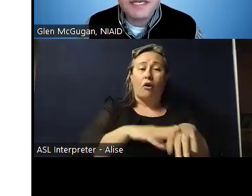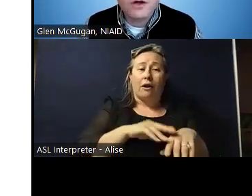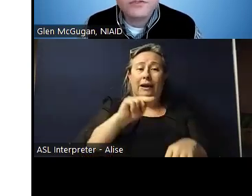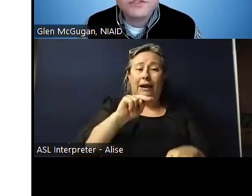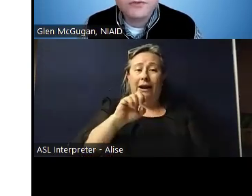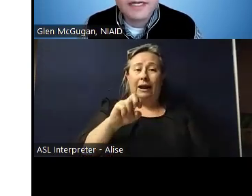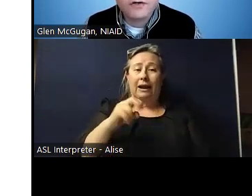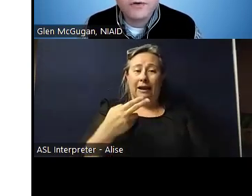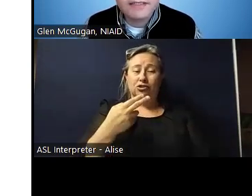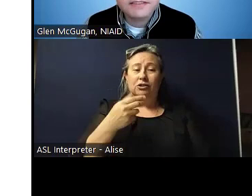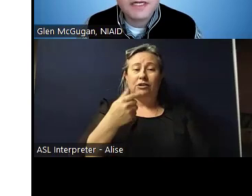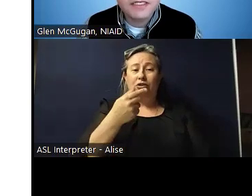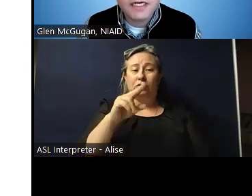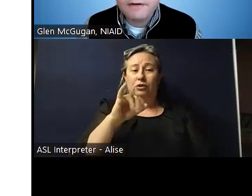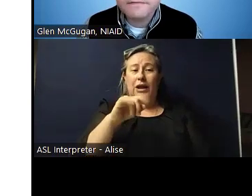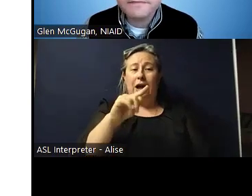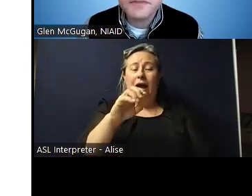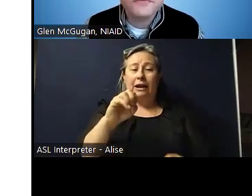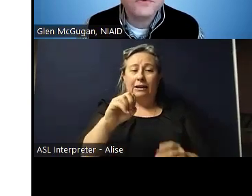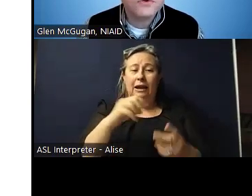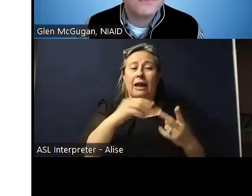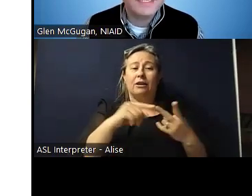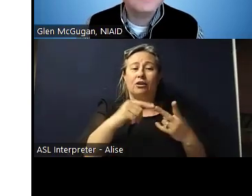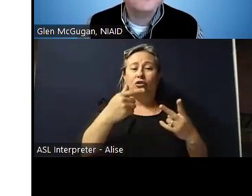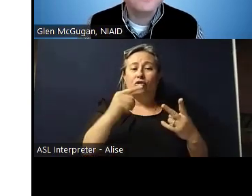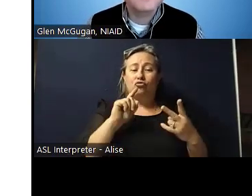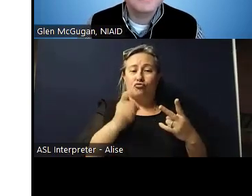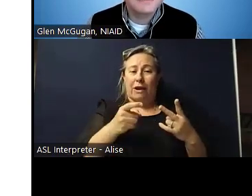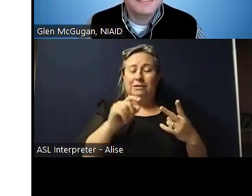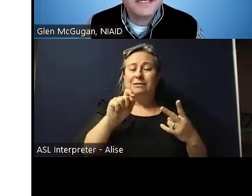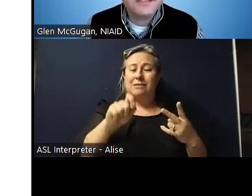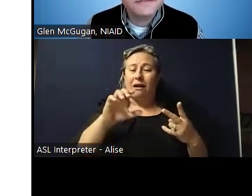and also at grants.gov for grants from the NIH.